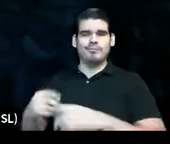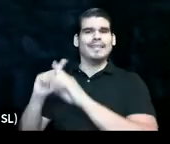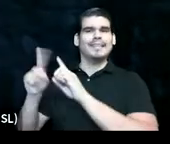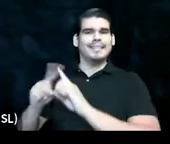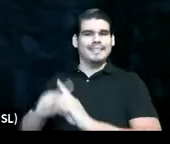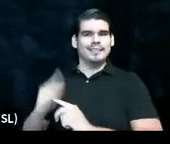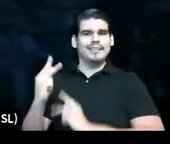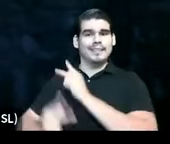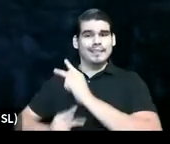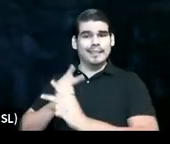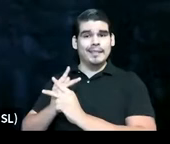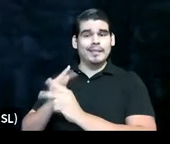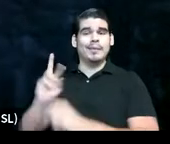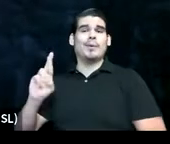Each region, senate board.